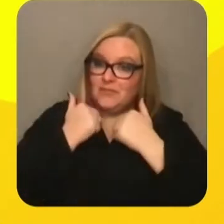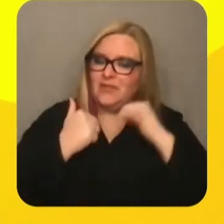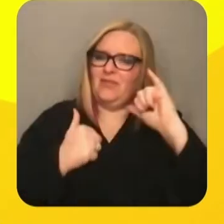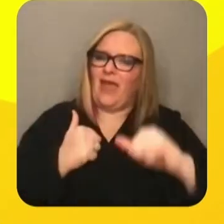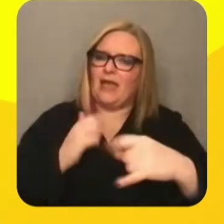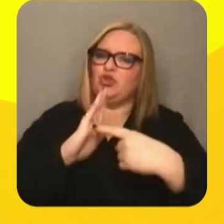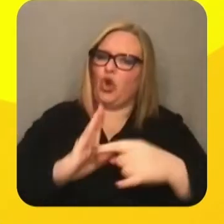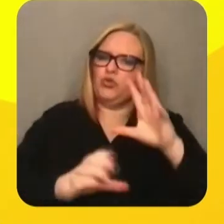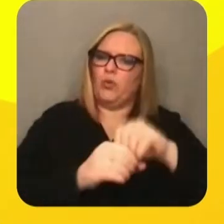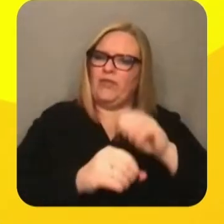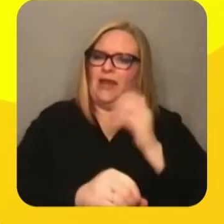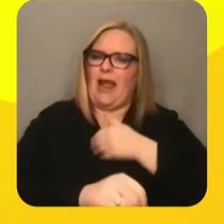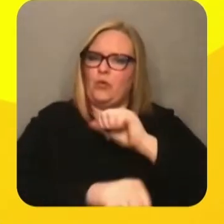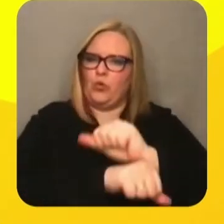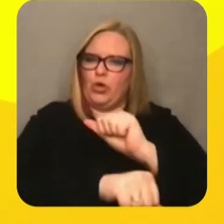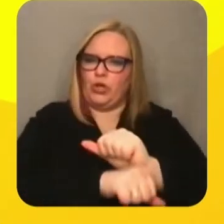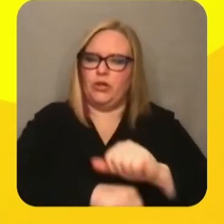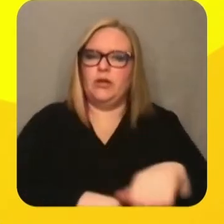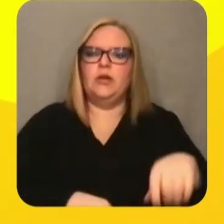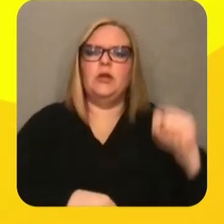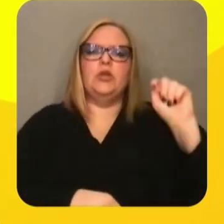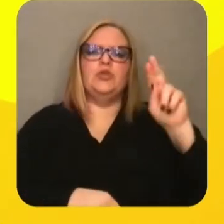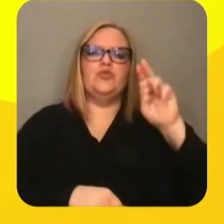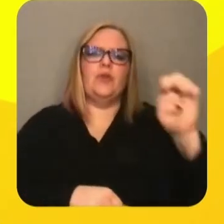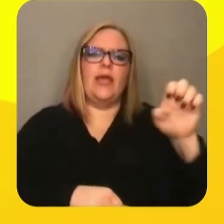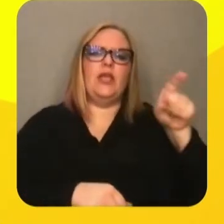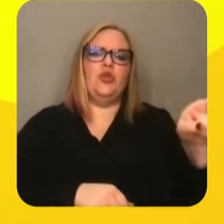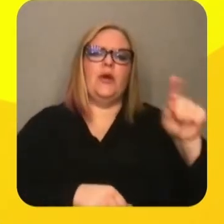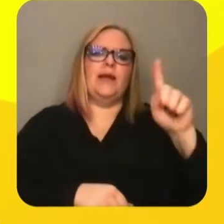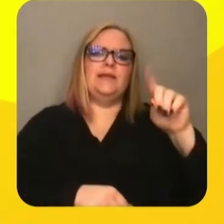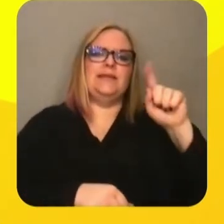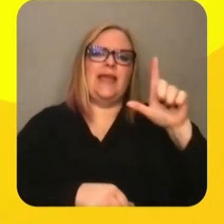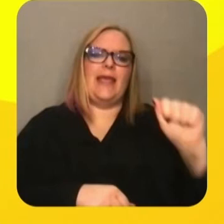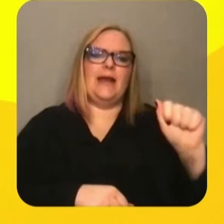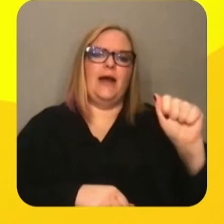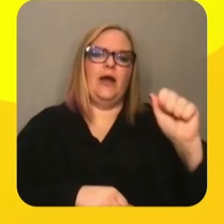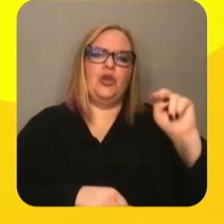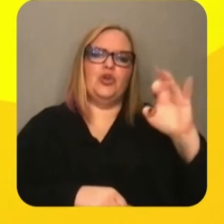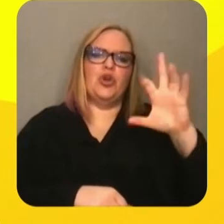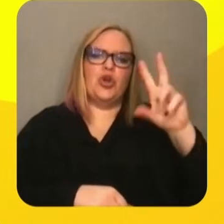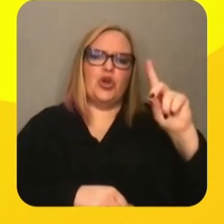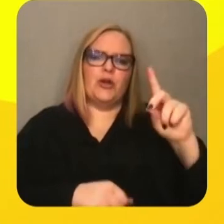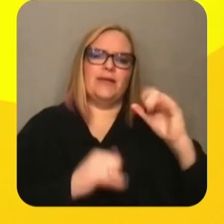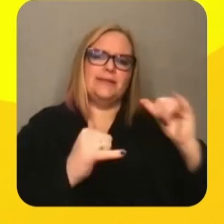Trey, I know you're also a data nerd at heart, like both of us as well. Are there any thoughts that you have on kind of